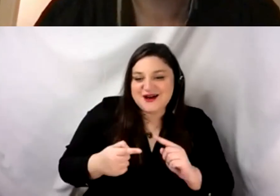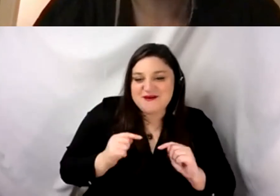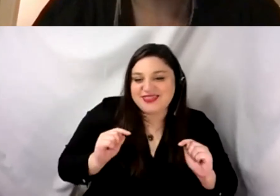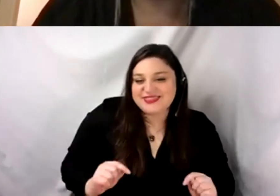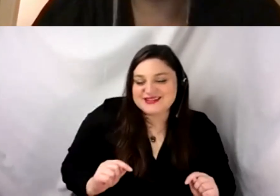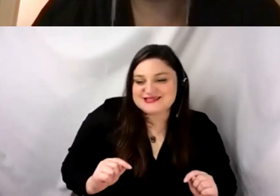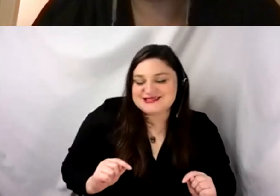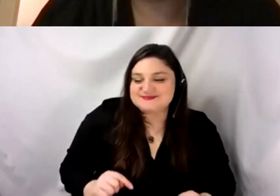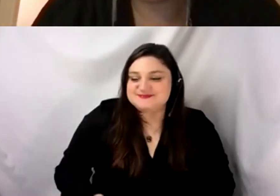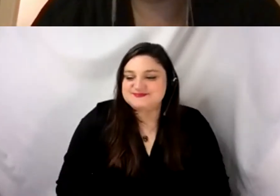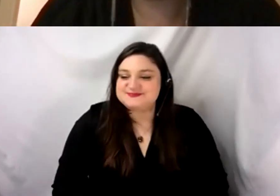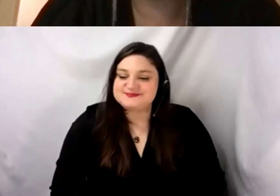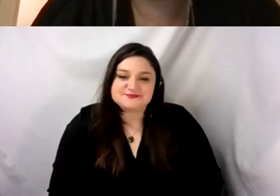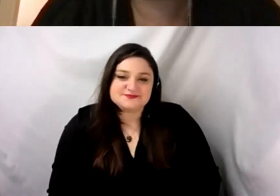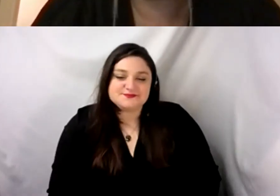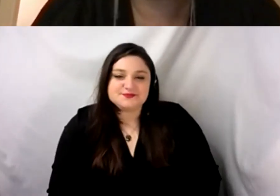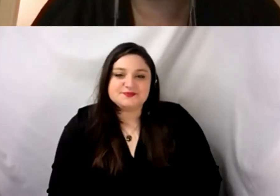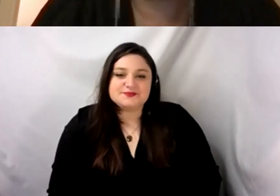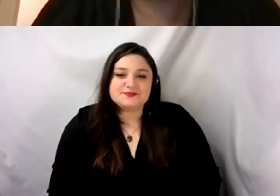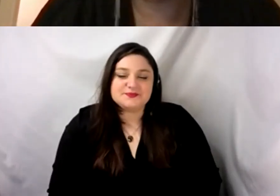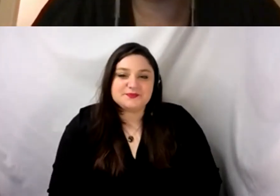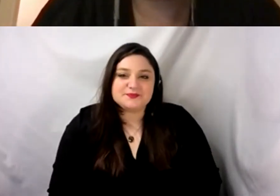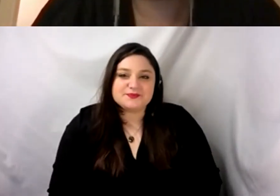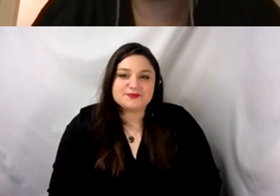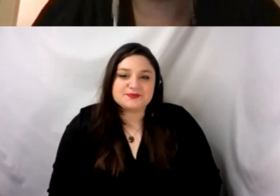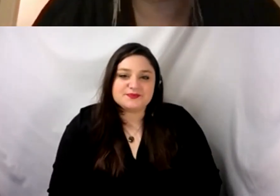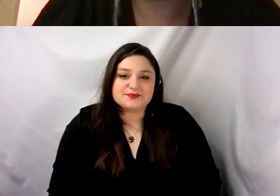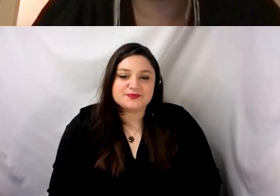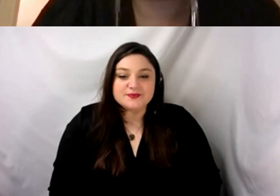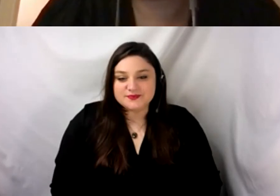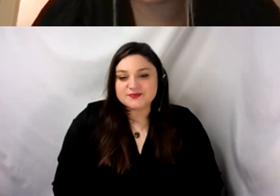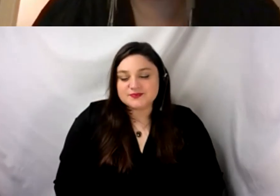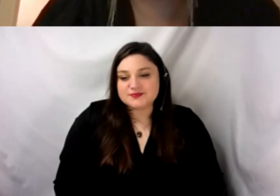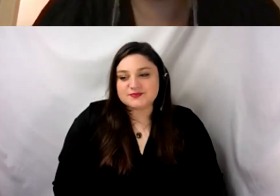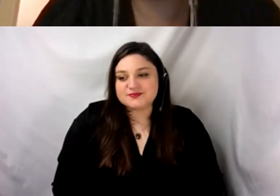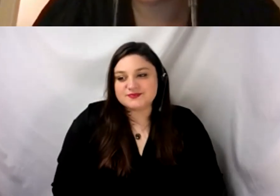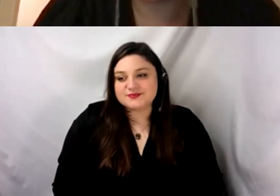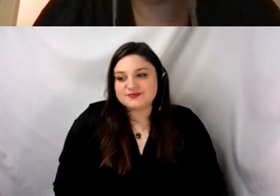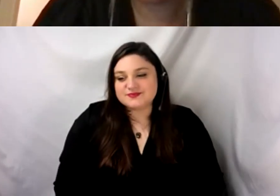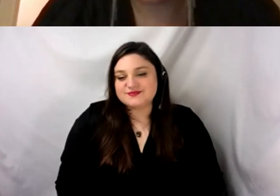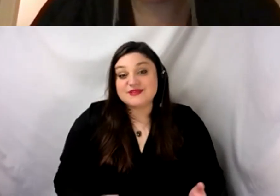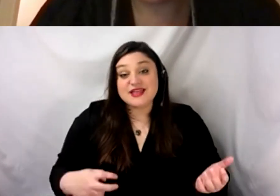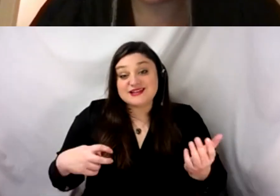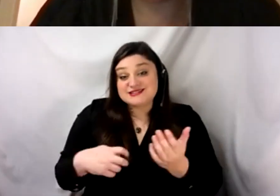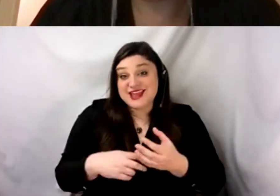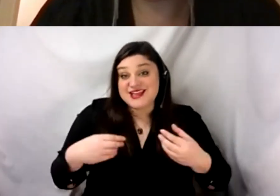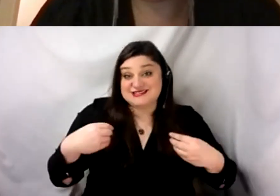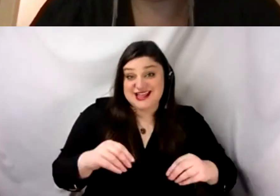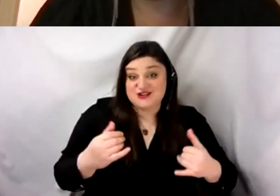Ticket sales in general across all sectors nationally are down. Ticket sales